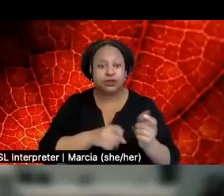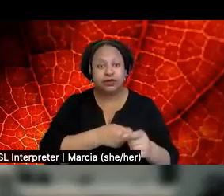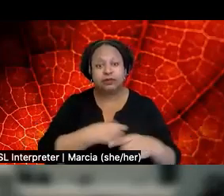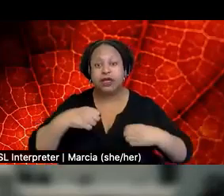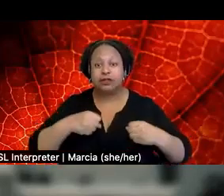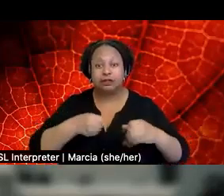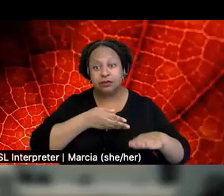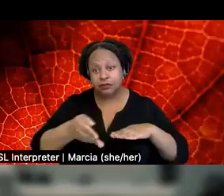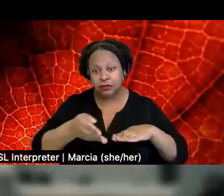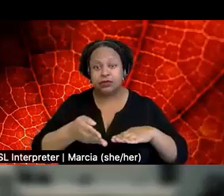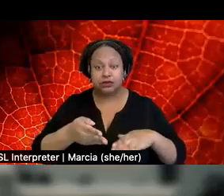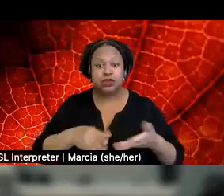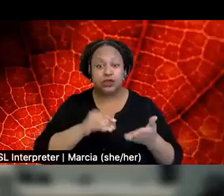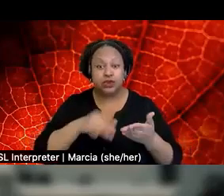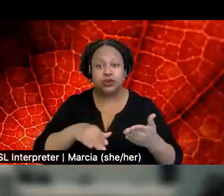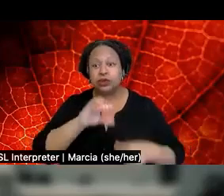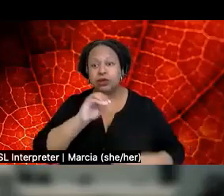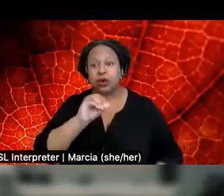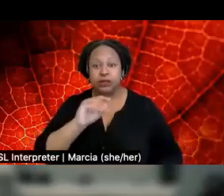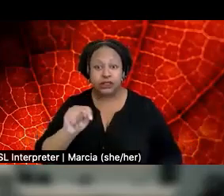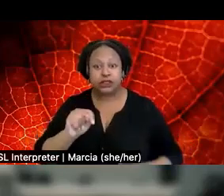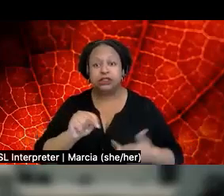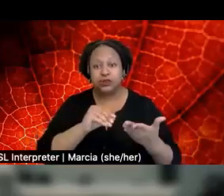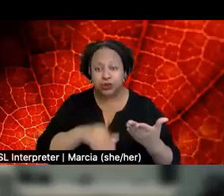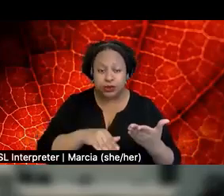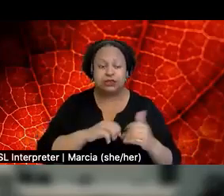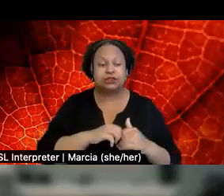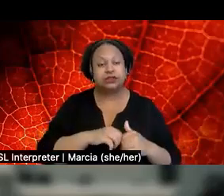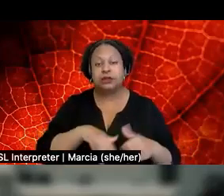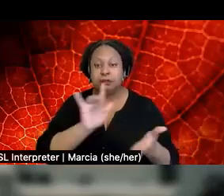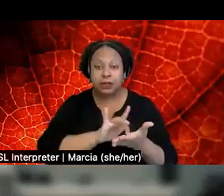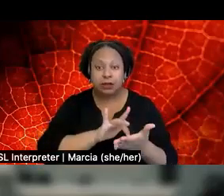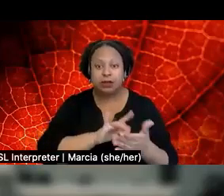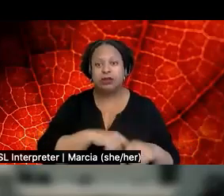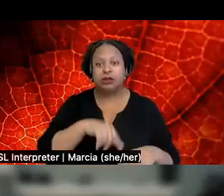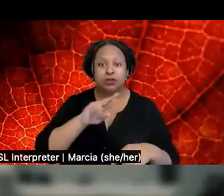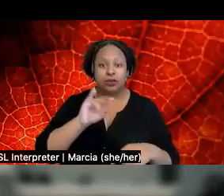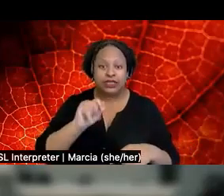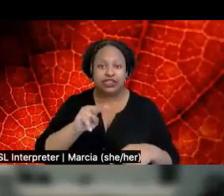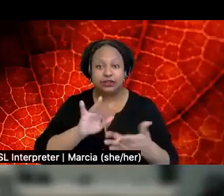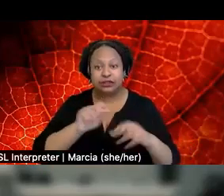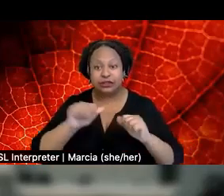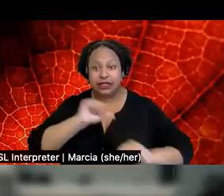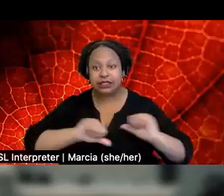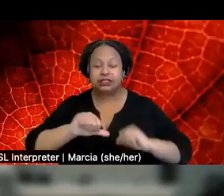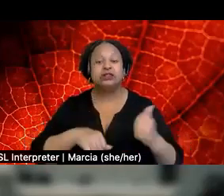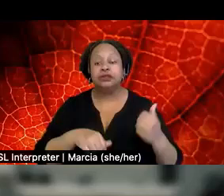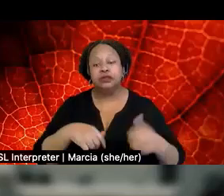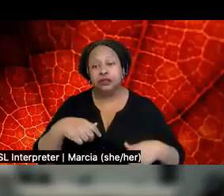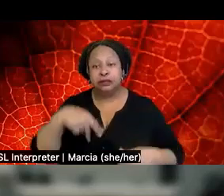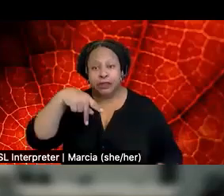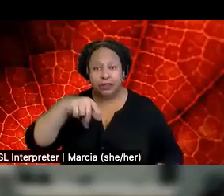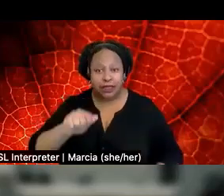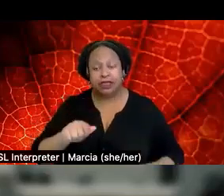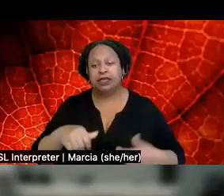occupational therapy, medical radiation sciences position assist MD PhD students.